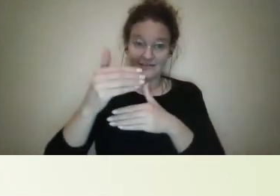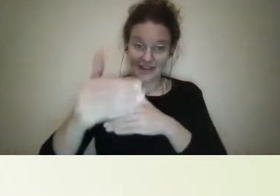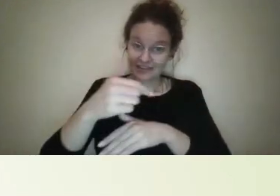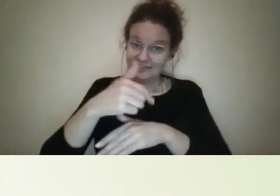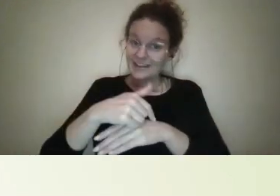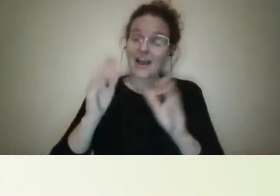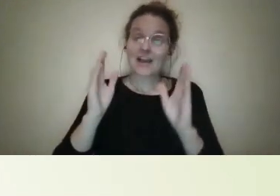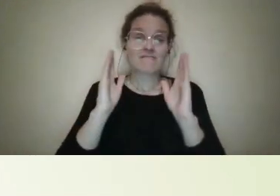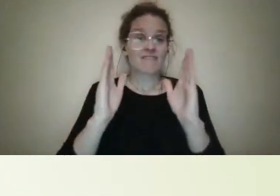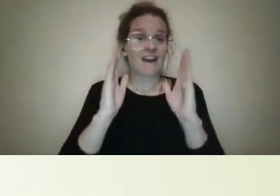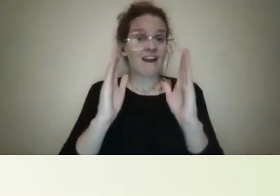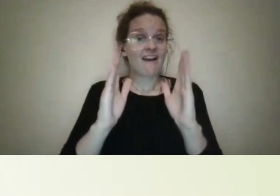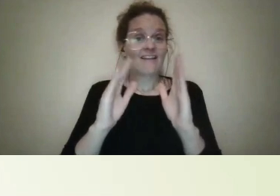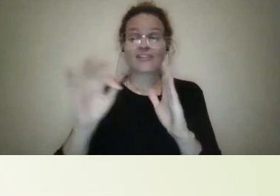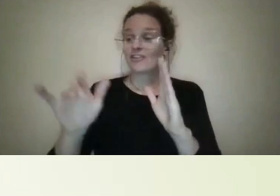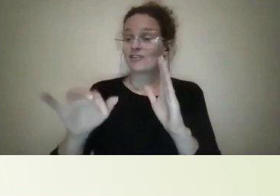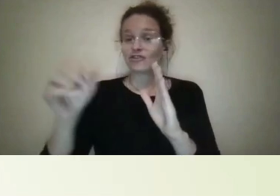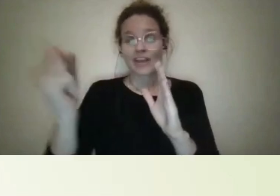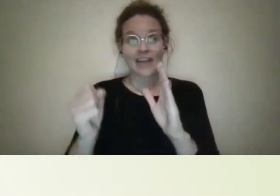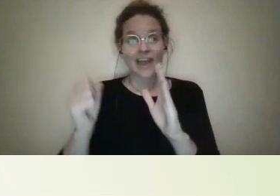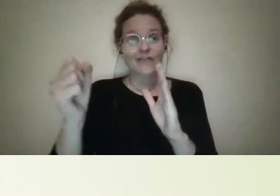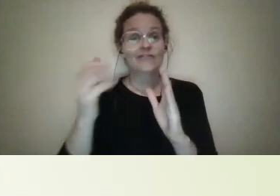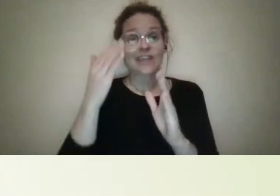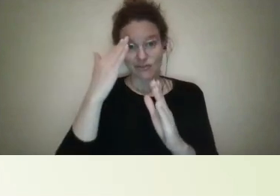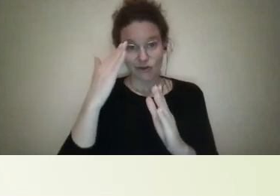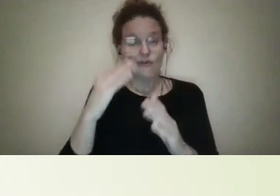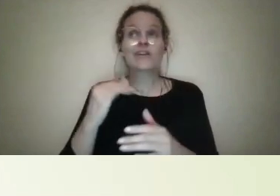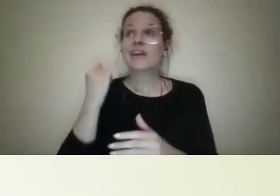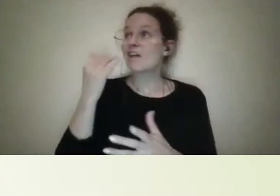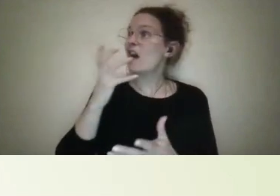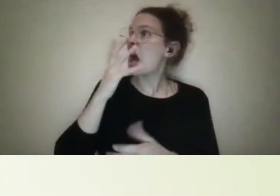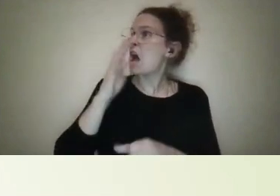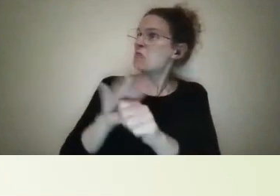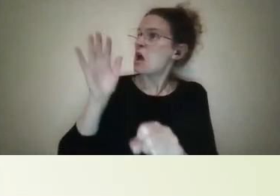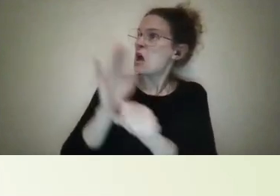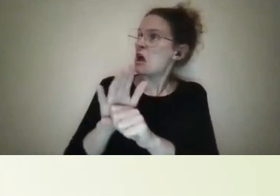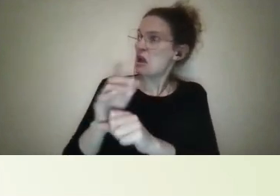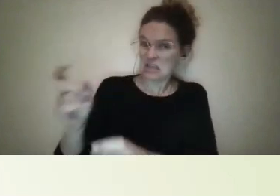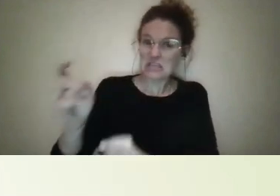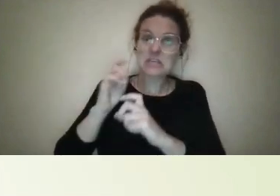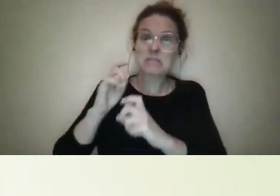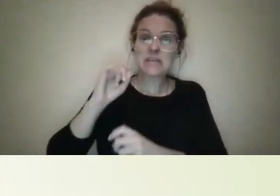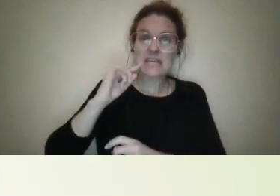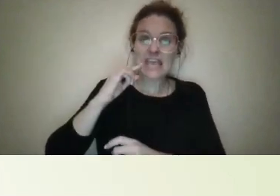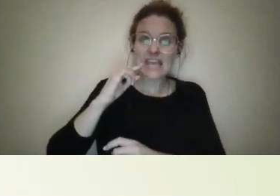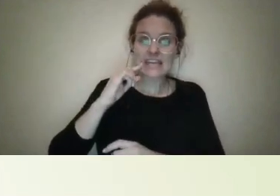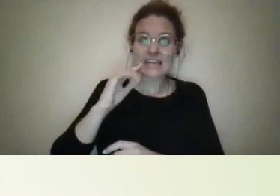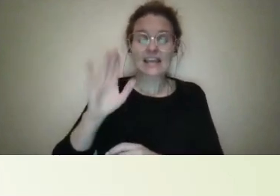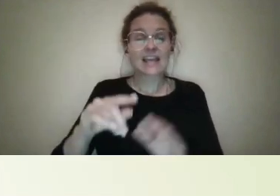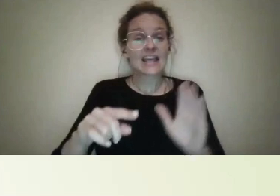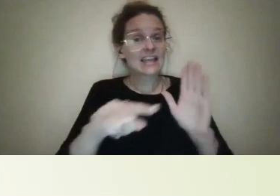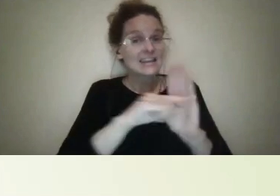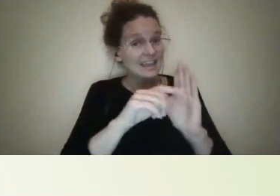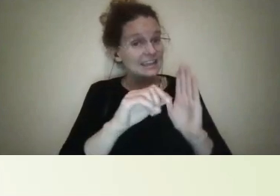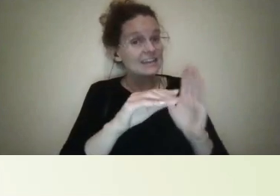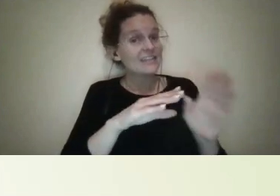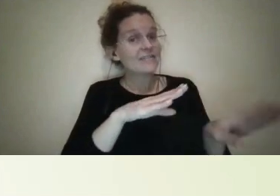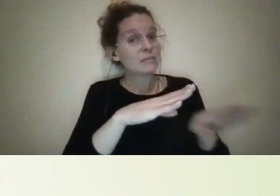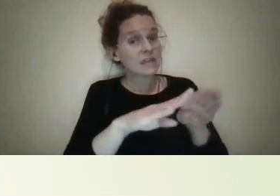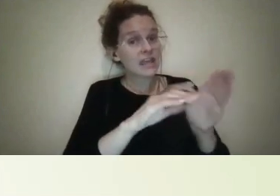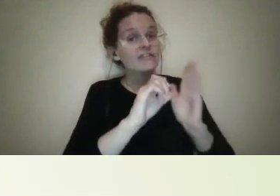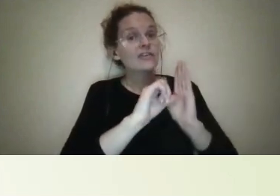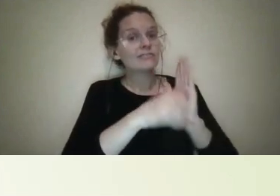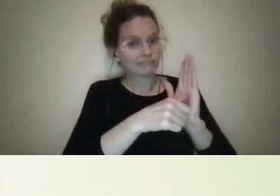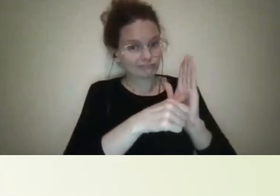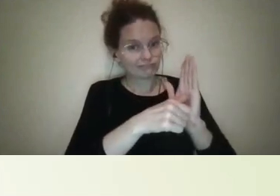they know exactly how to get those M&Ms. We are reinforcing that negative behavior. If you stick